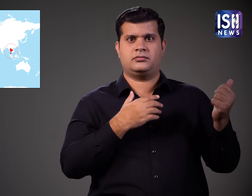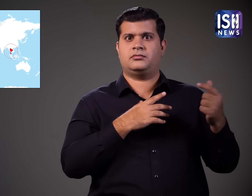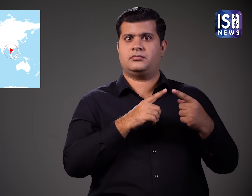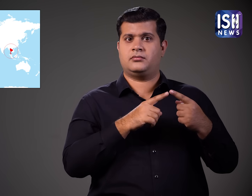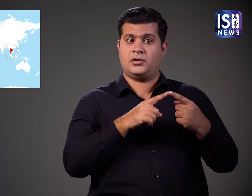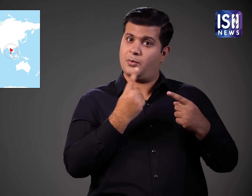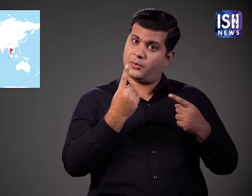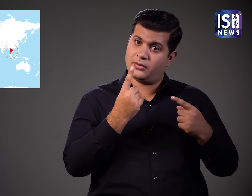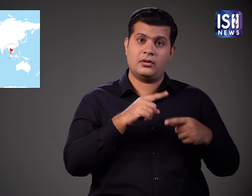It is only Thailand?